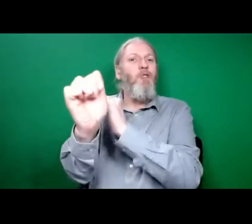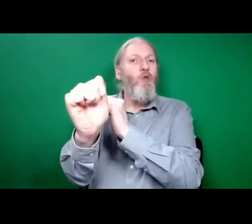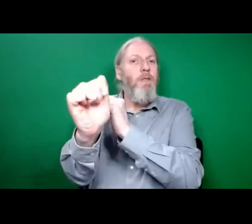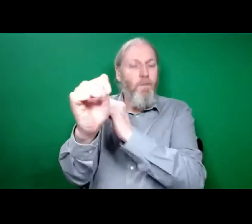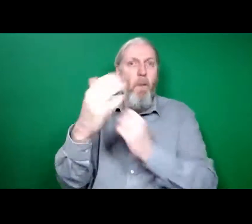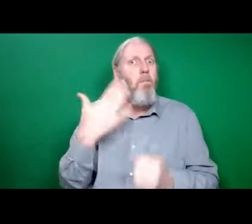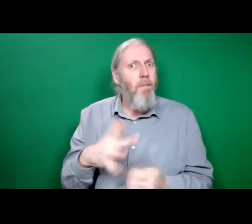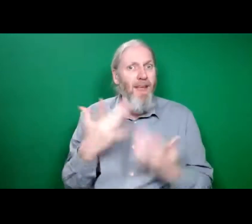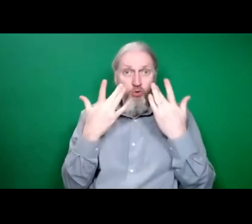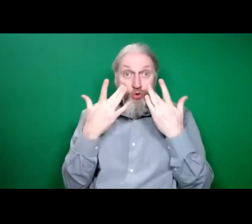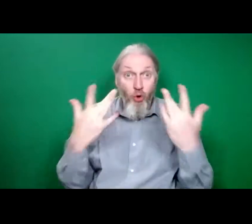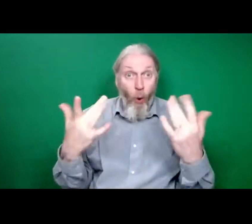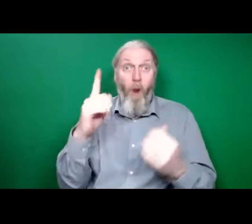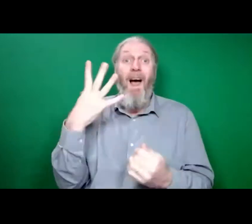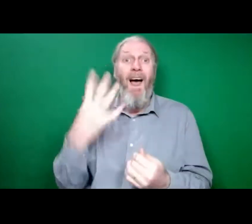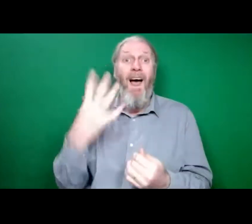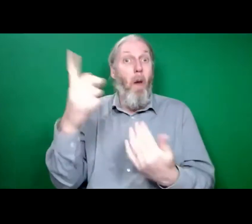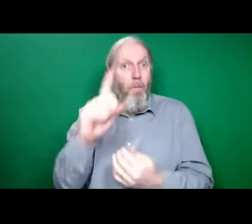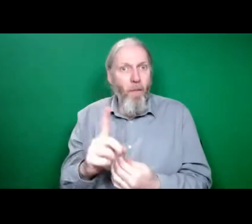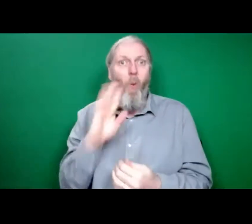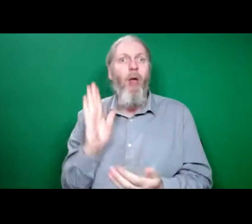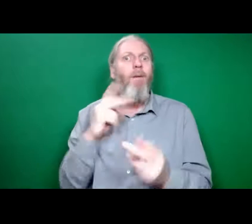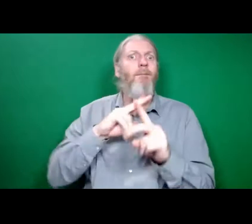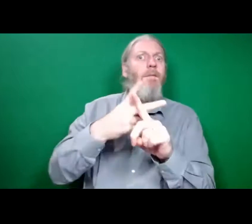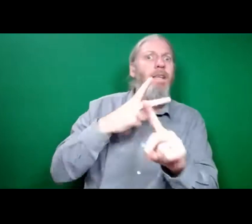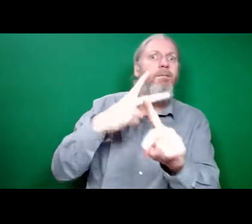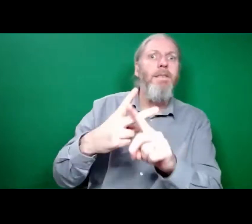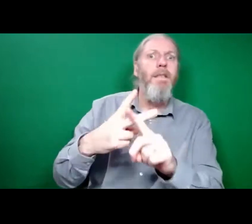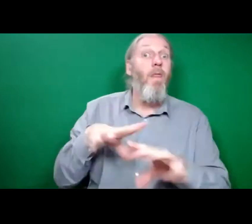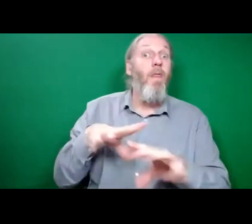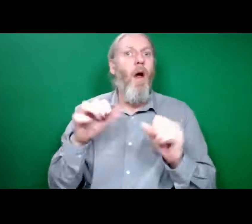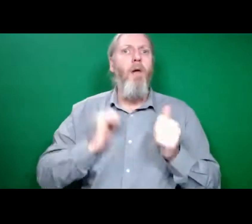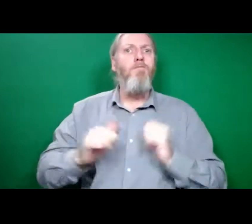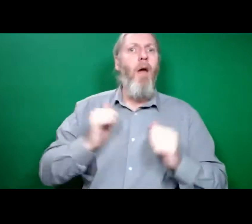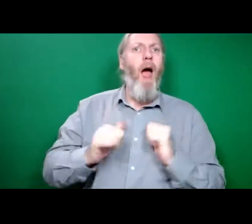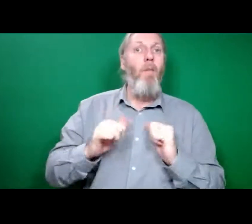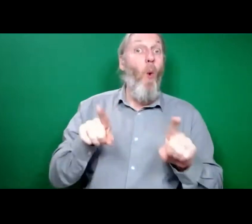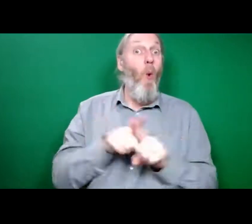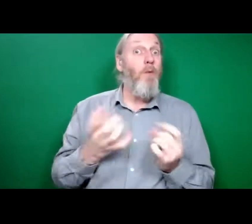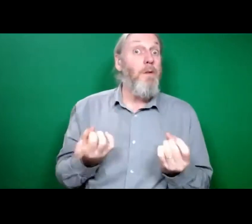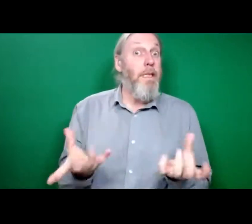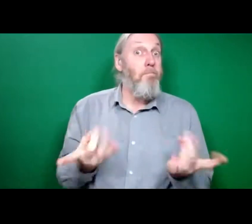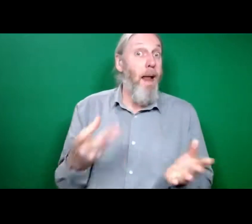And of course high streets are a vital part of that work. We already know that culture is playing a critical role